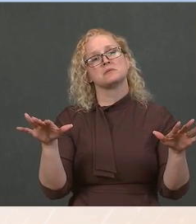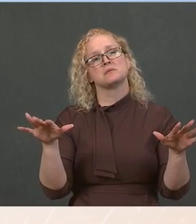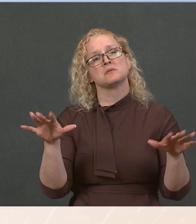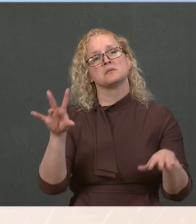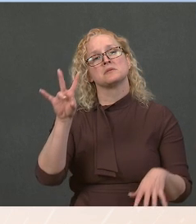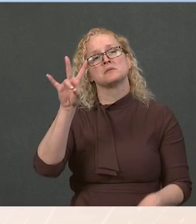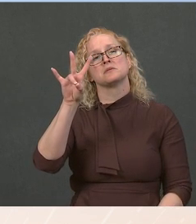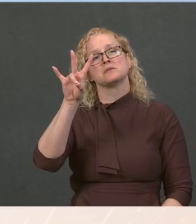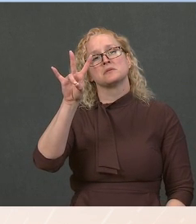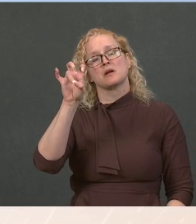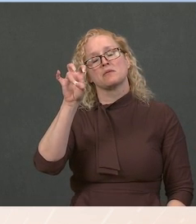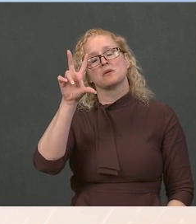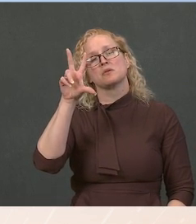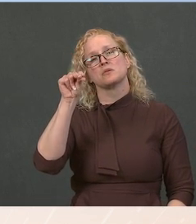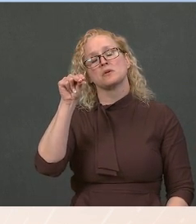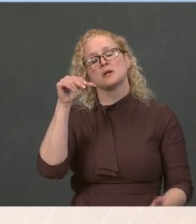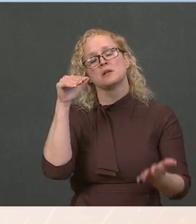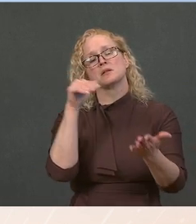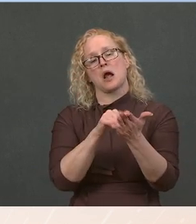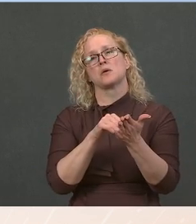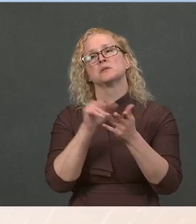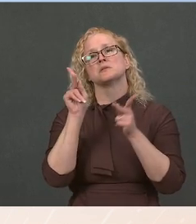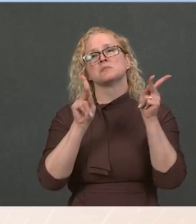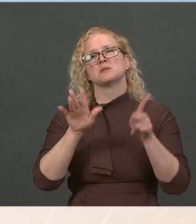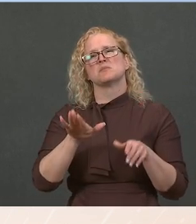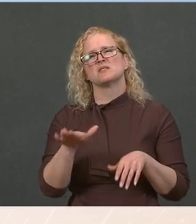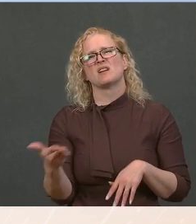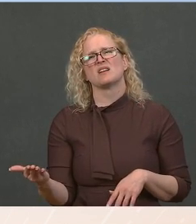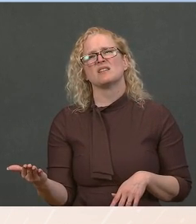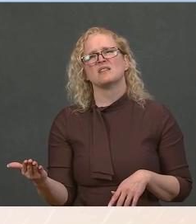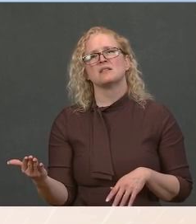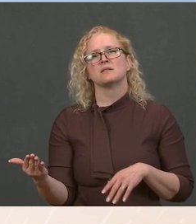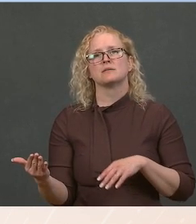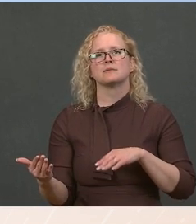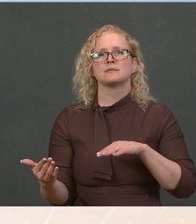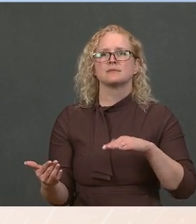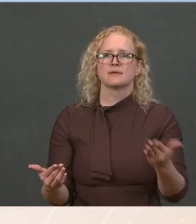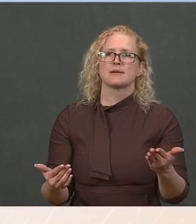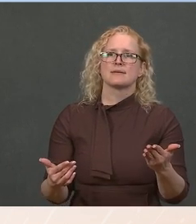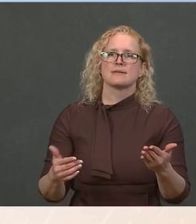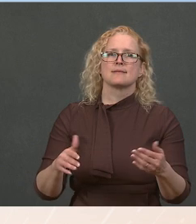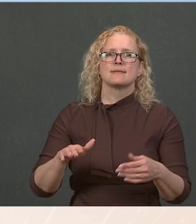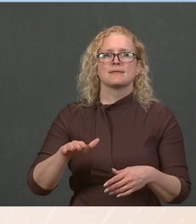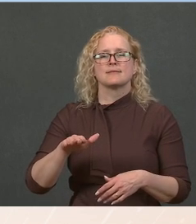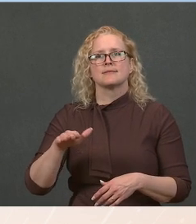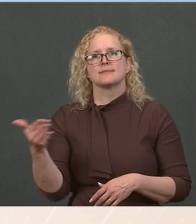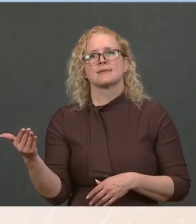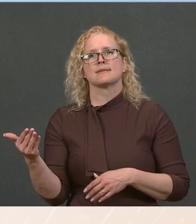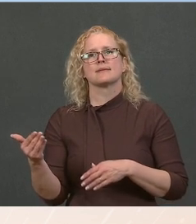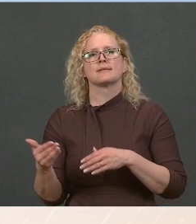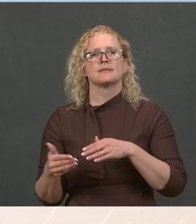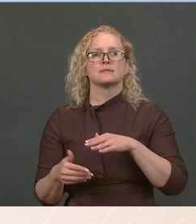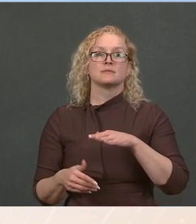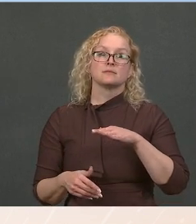And we are now in a position where -- when the President first walked into the administration, he made sure that he put together